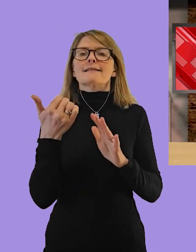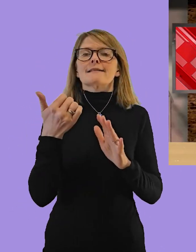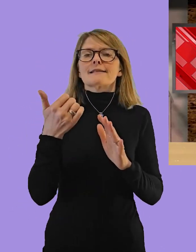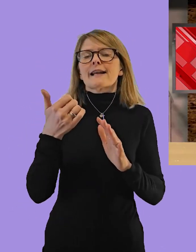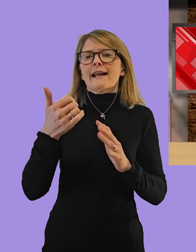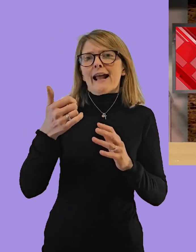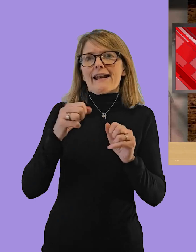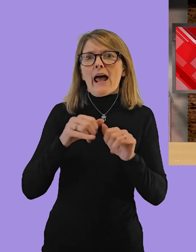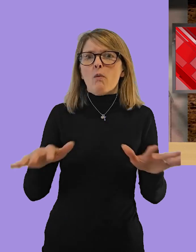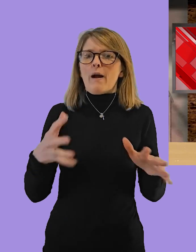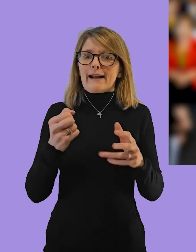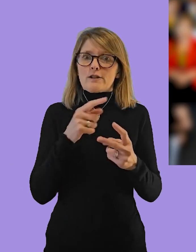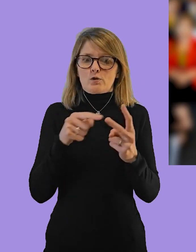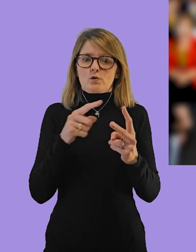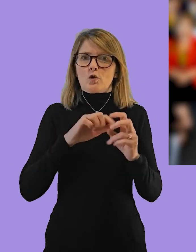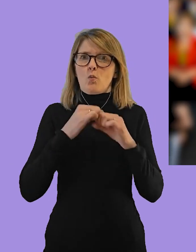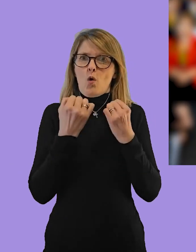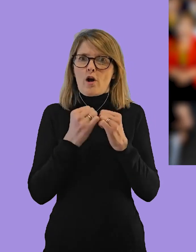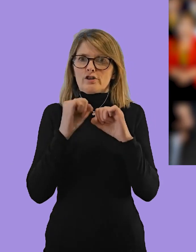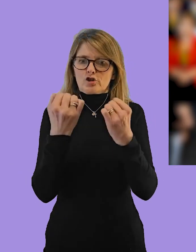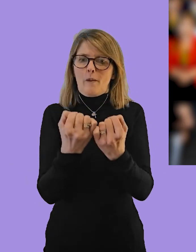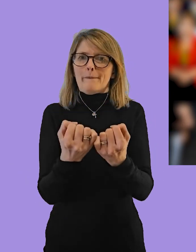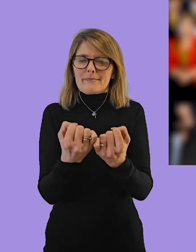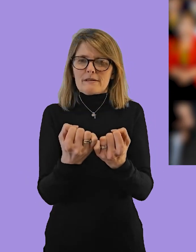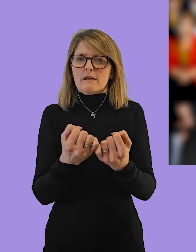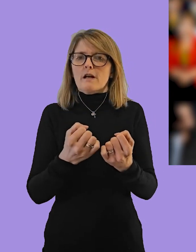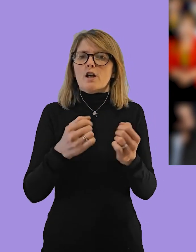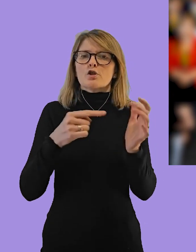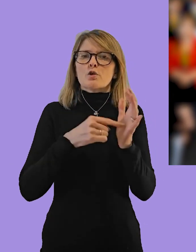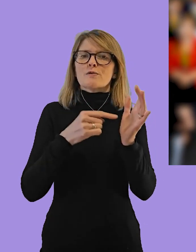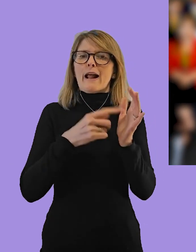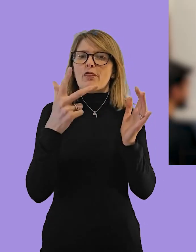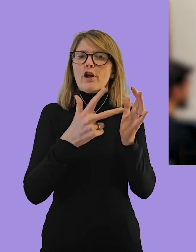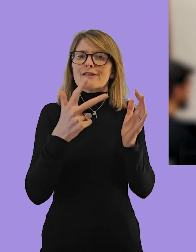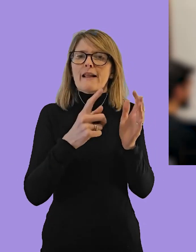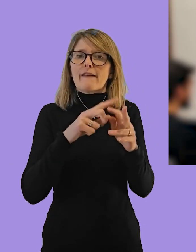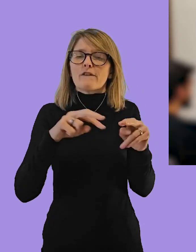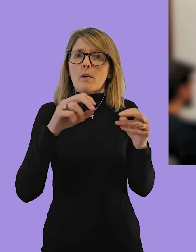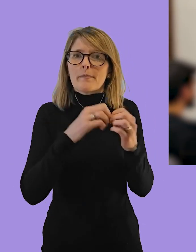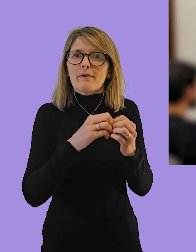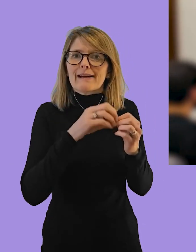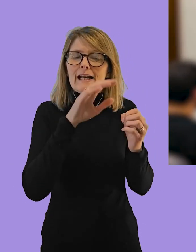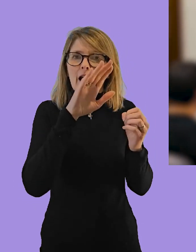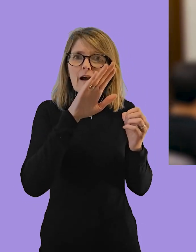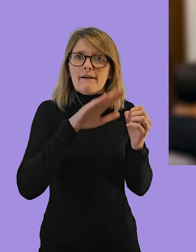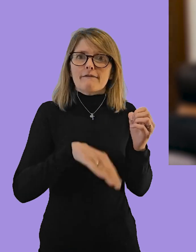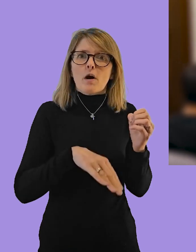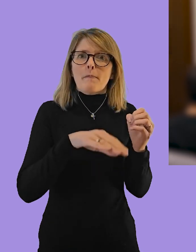coming up in the next month. On Tuesday the 13th of February, 2024, from 1:30 PM to 4:30 PM,